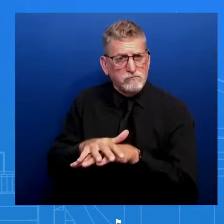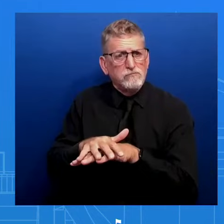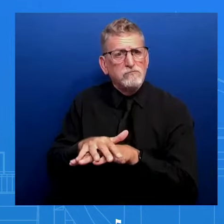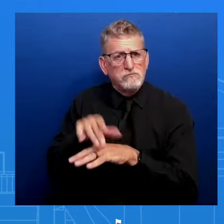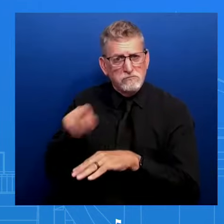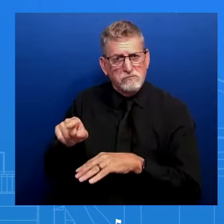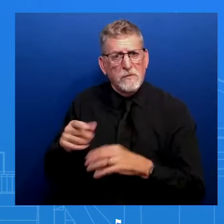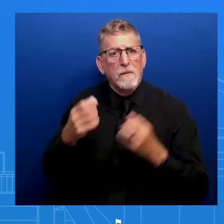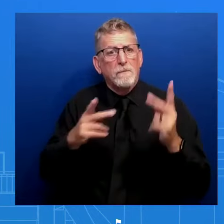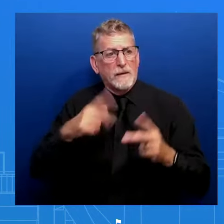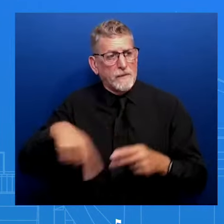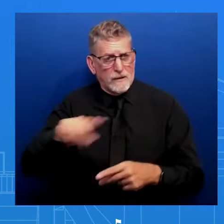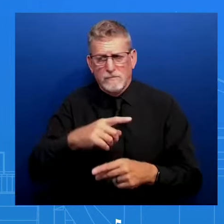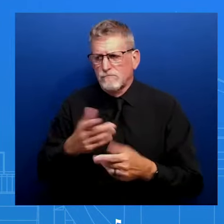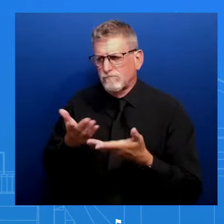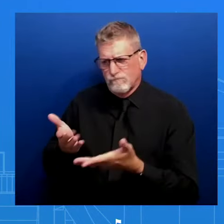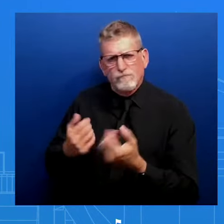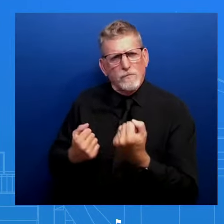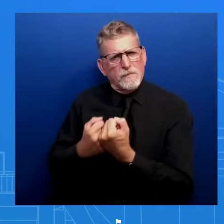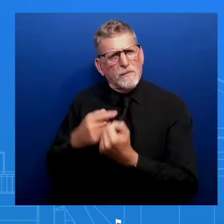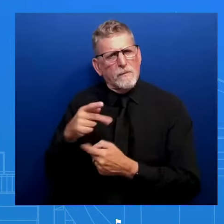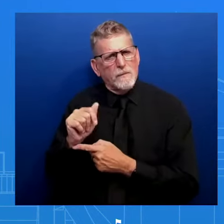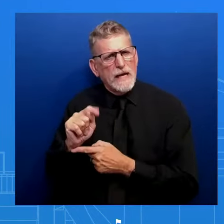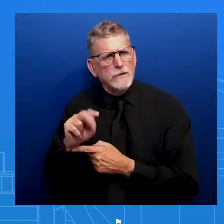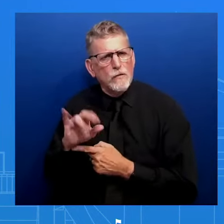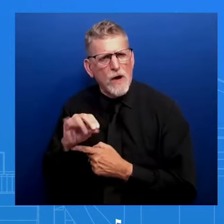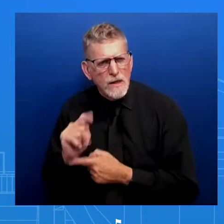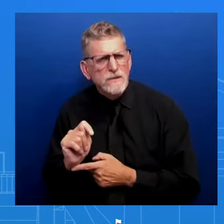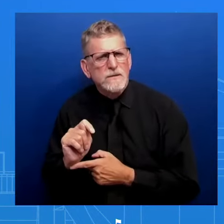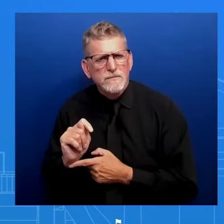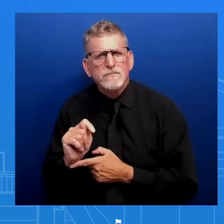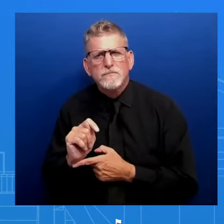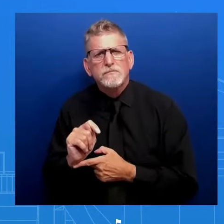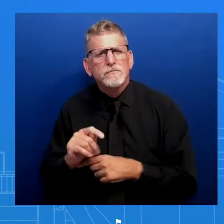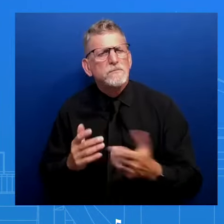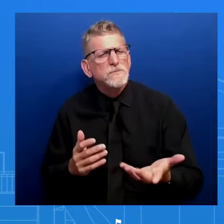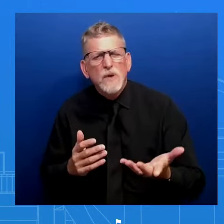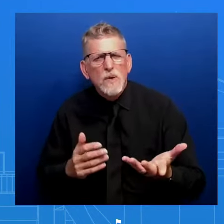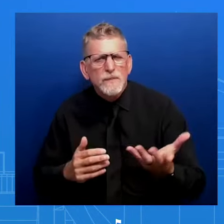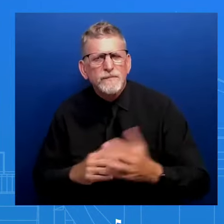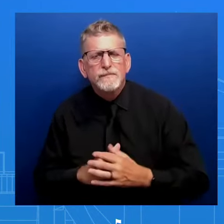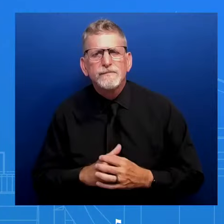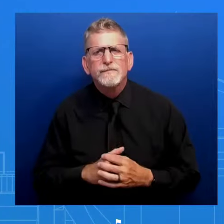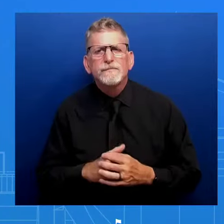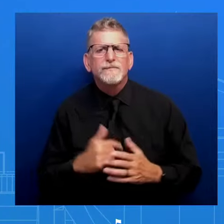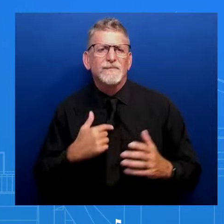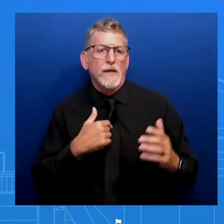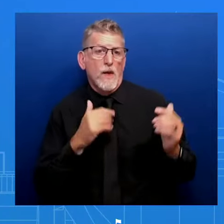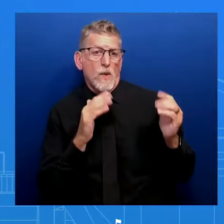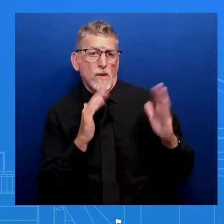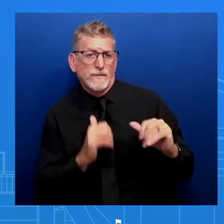I mean, when a soldier fights and bleeds, that --